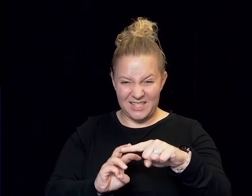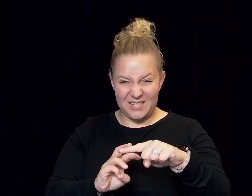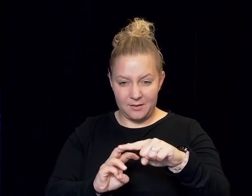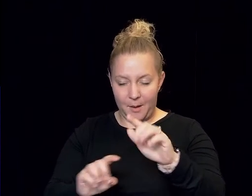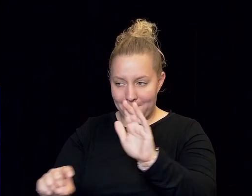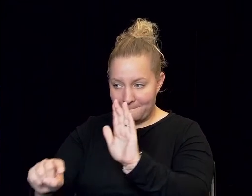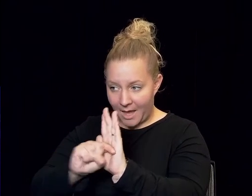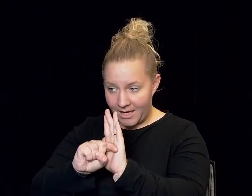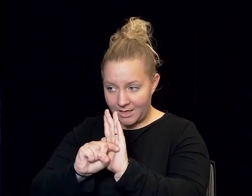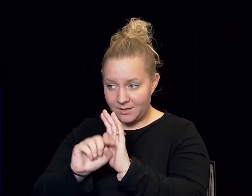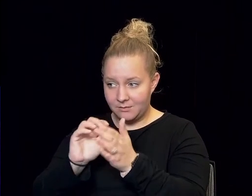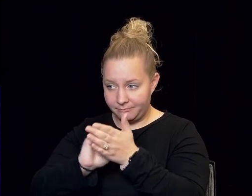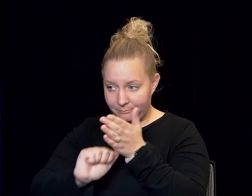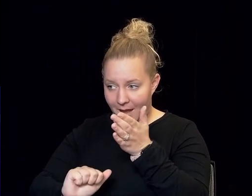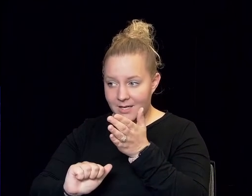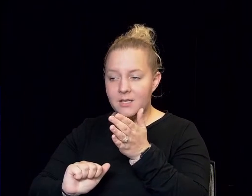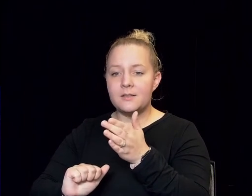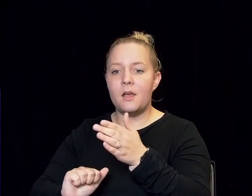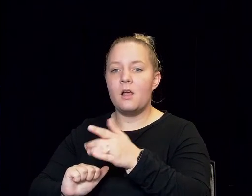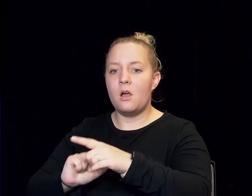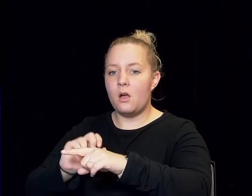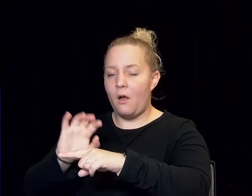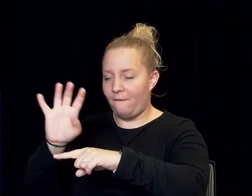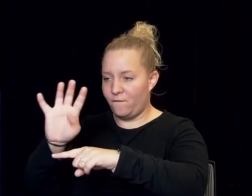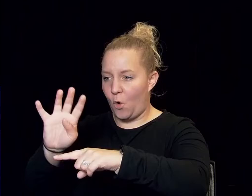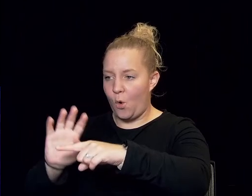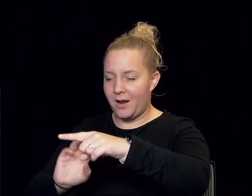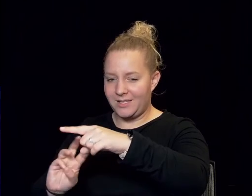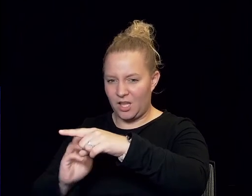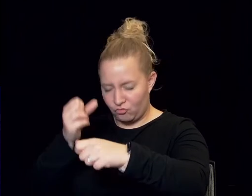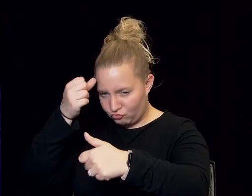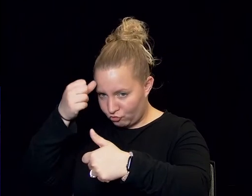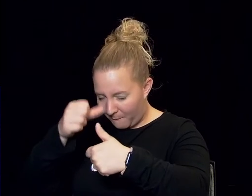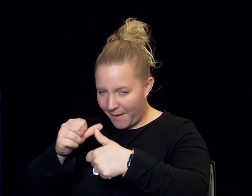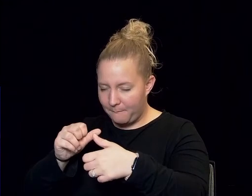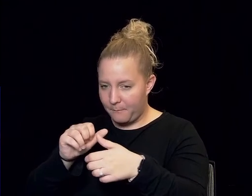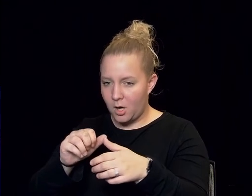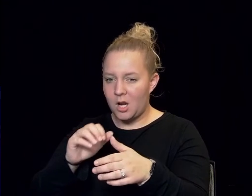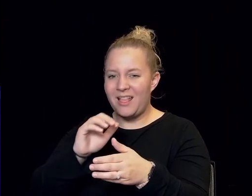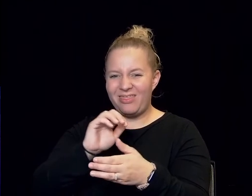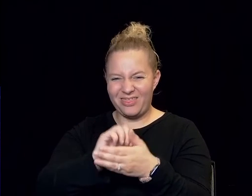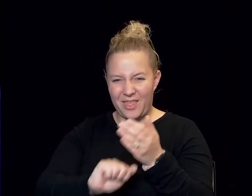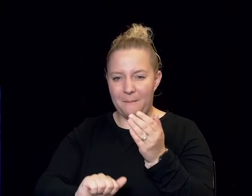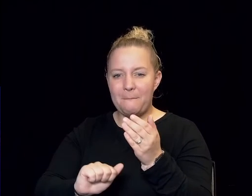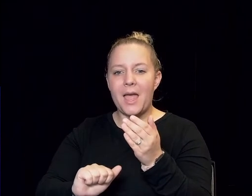minus 4/6. Now remember, this minus sign is like kind of floating minus sign. We don't want to deal